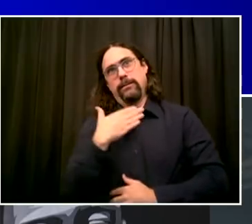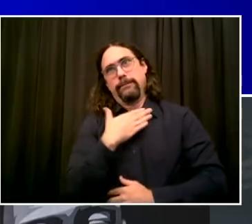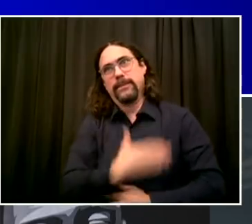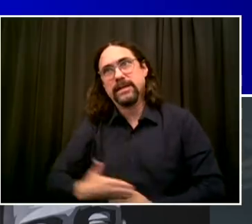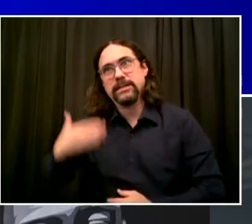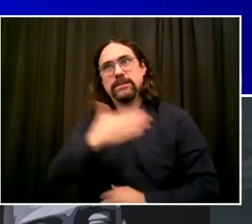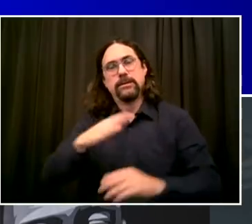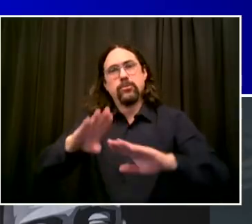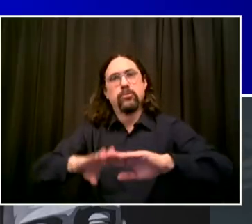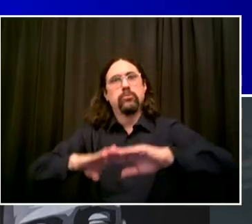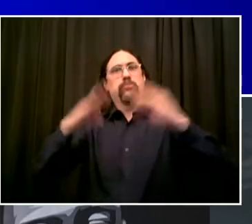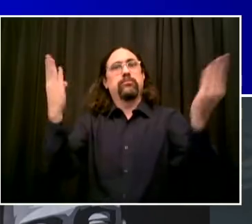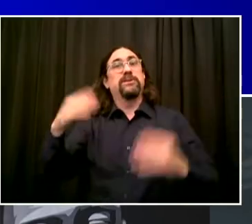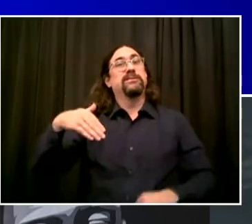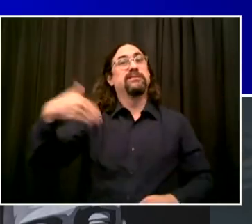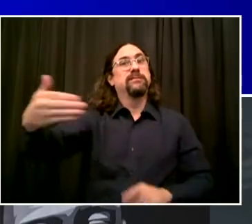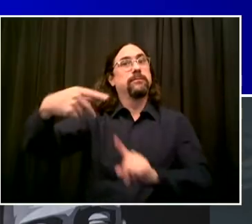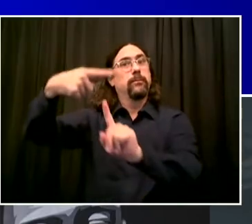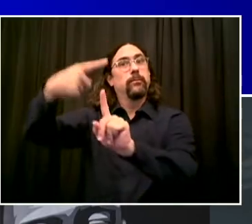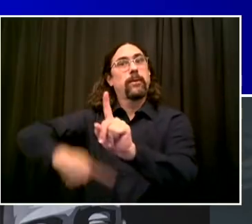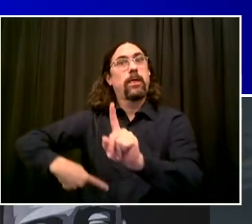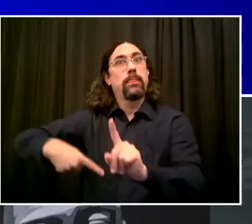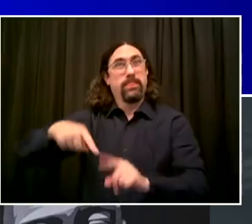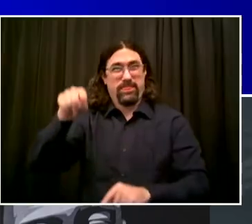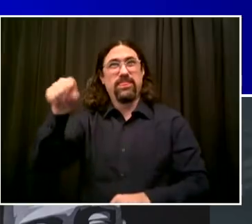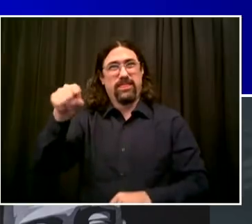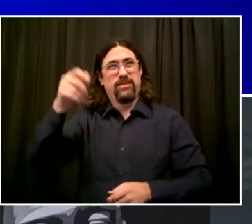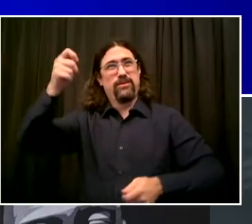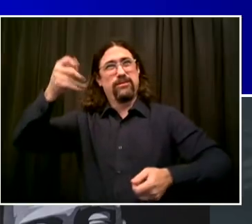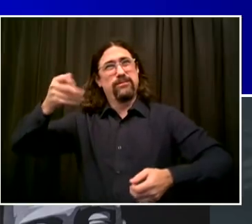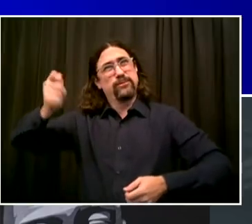AS FULLY AS HUMANLY POSSIBLEYE, S E W NEED TO TAKE VEERY PRECAUTION FOR THE FOLKS THAT SERVEO N